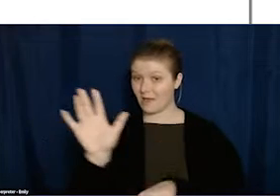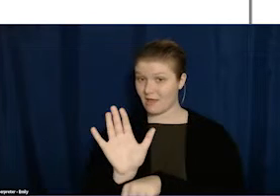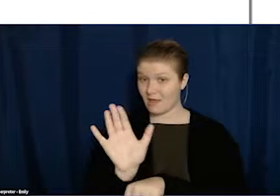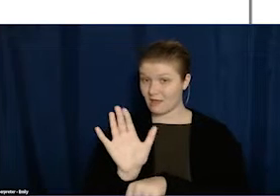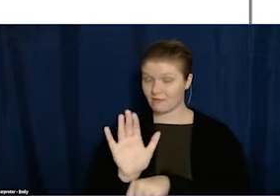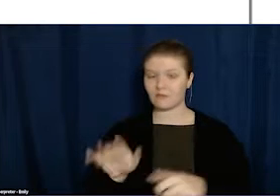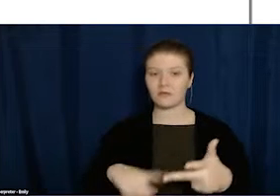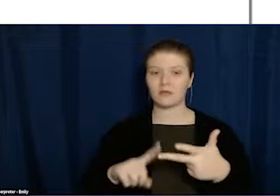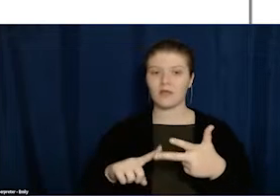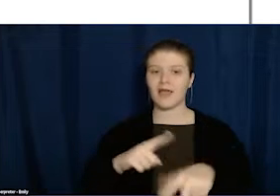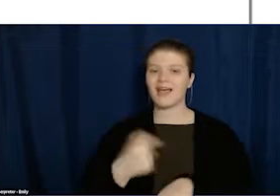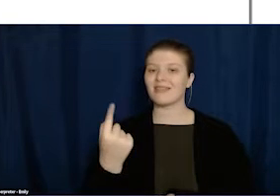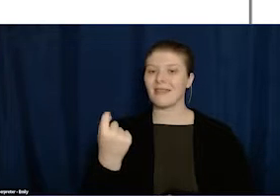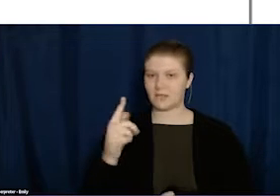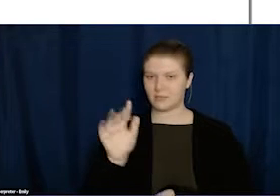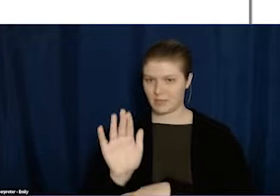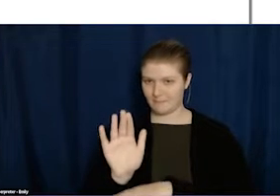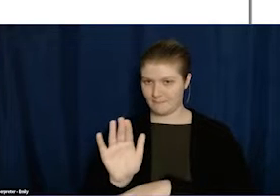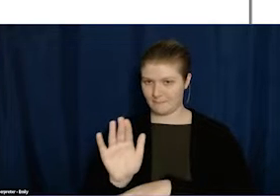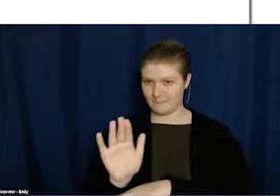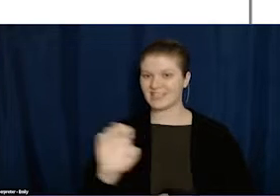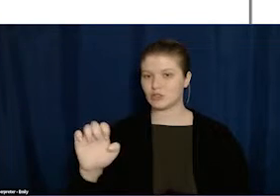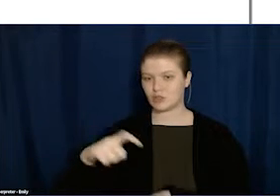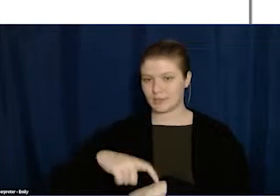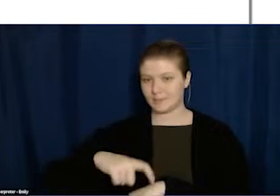We wait until, you know, 11:00 p.m. to turn off the server.